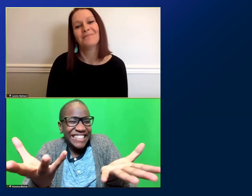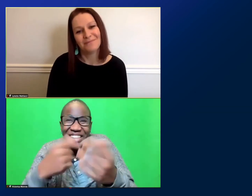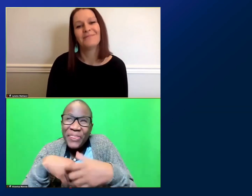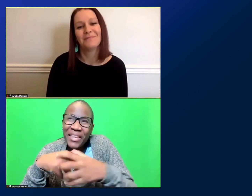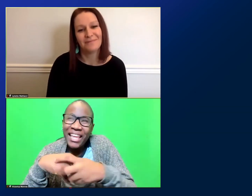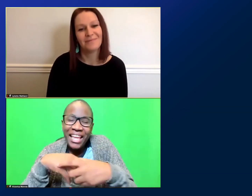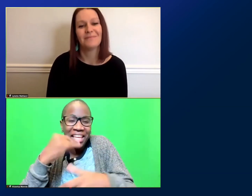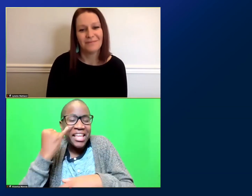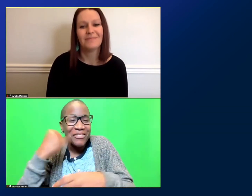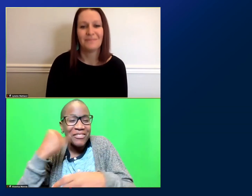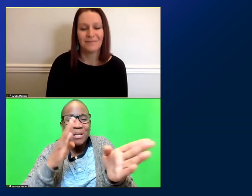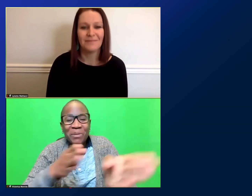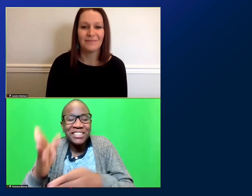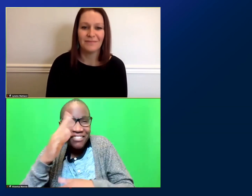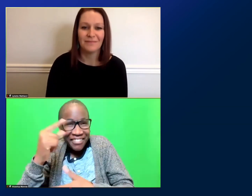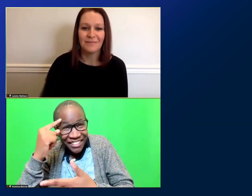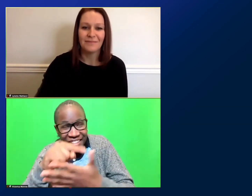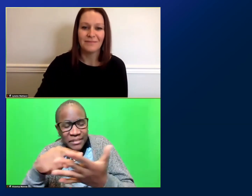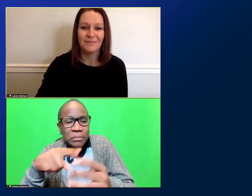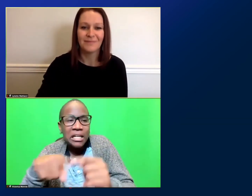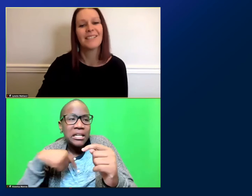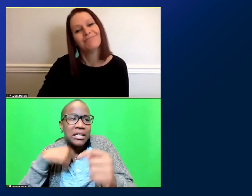about them you know one through ten but i really do enjoy king and king that's a really good one